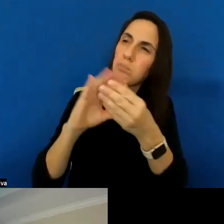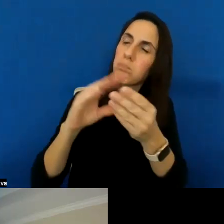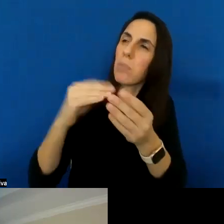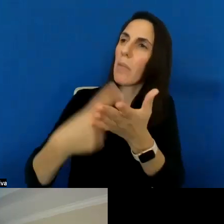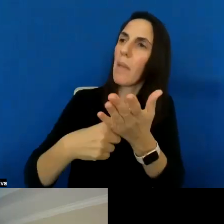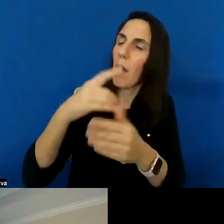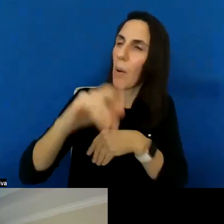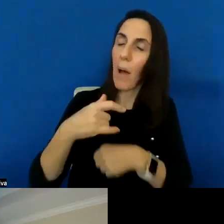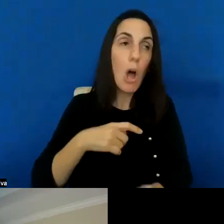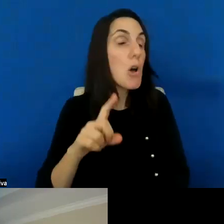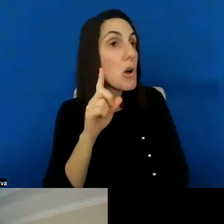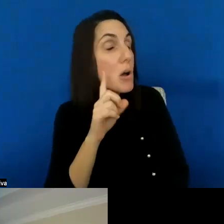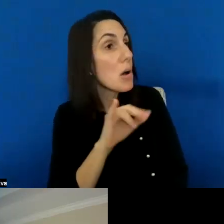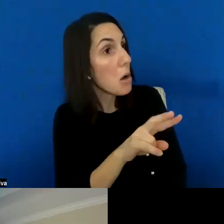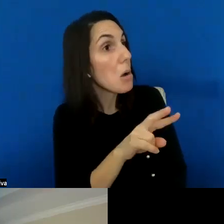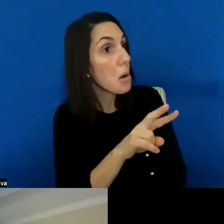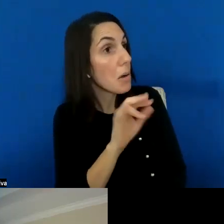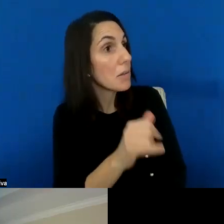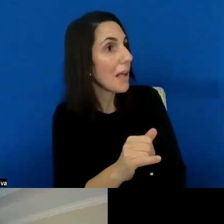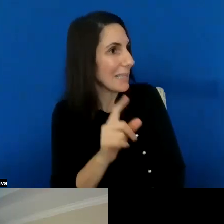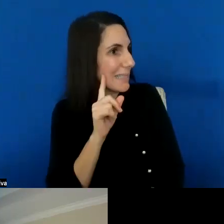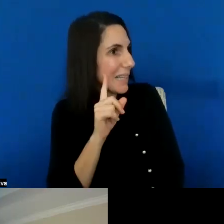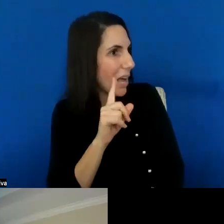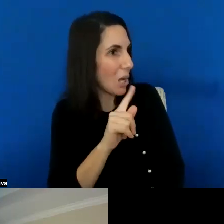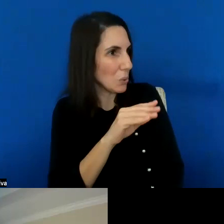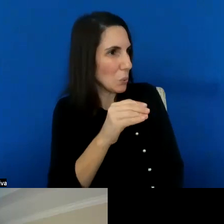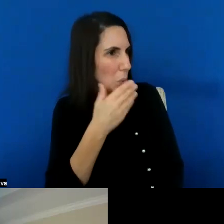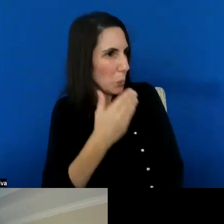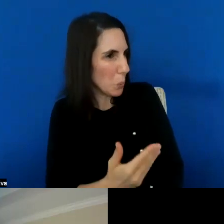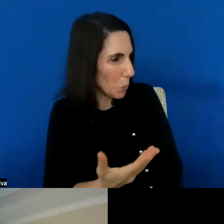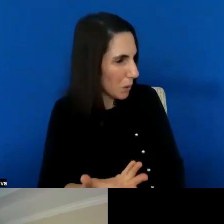about it. 11:09:54 I'm like, wow! This is too good for is this real? 11:09:58 And you know, after going so many